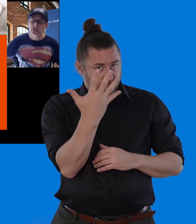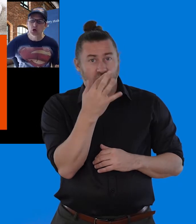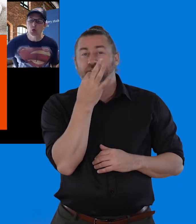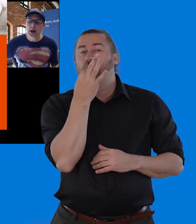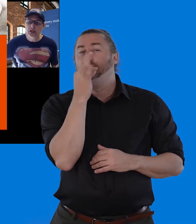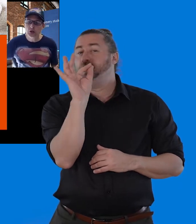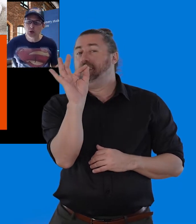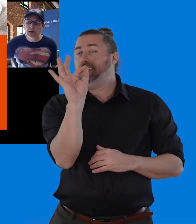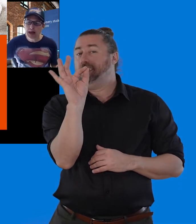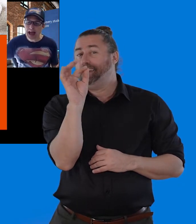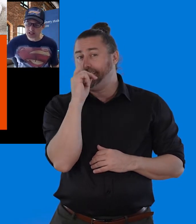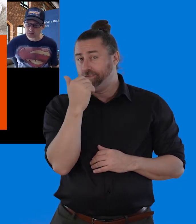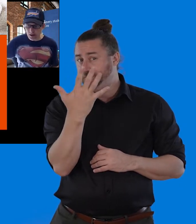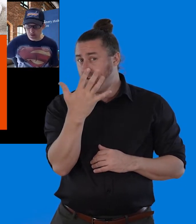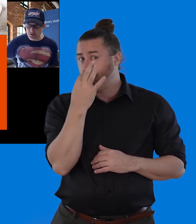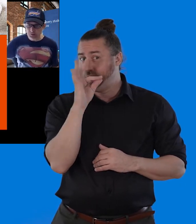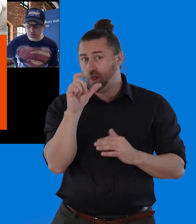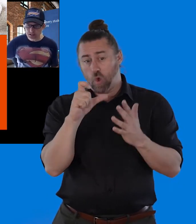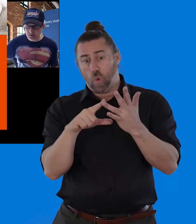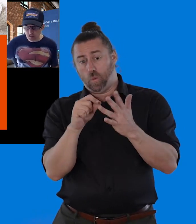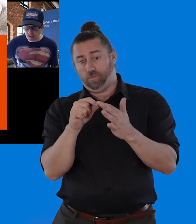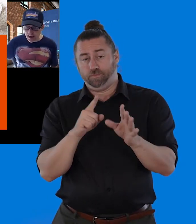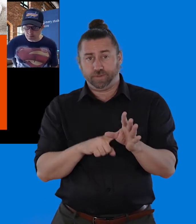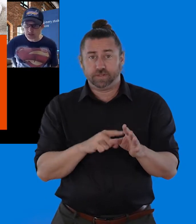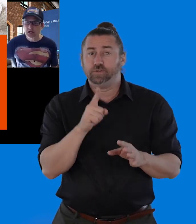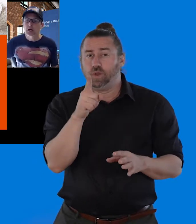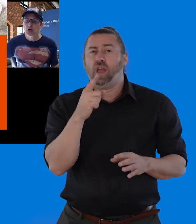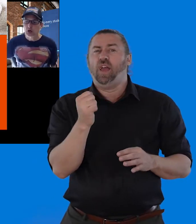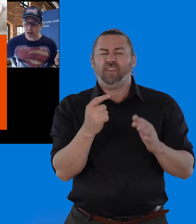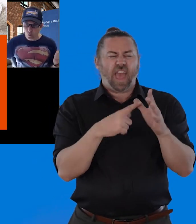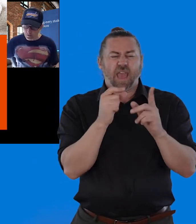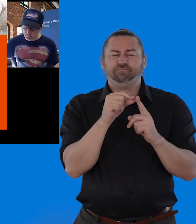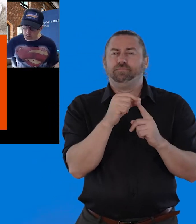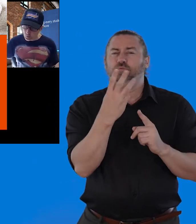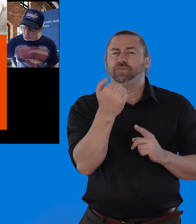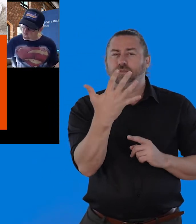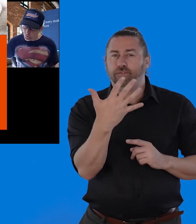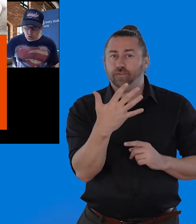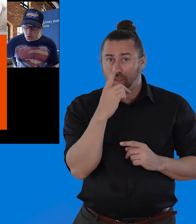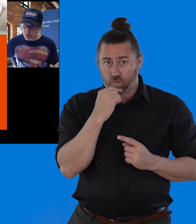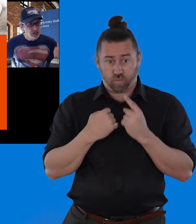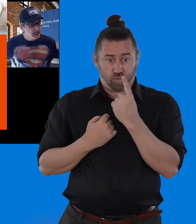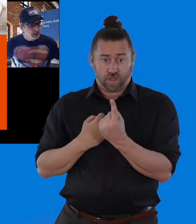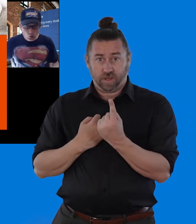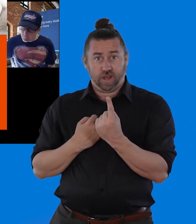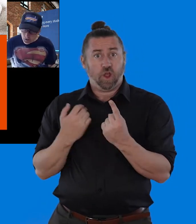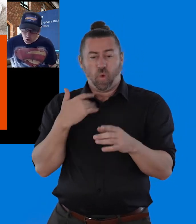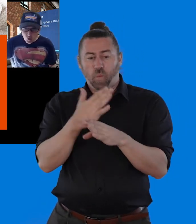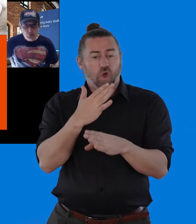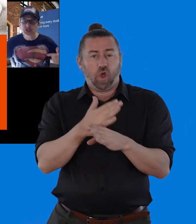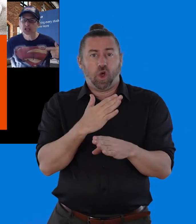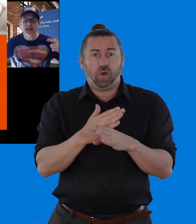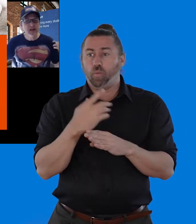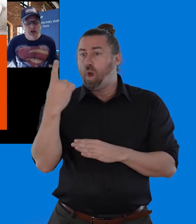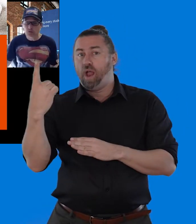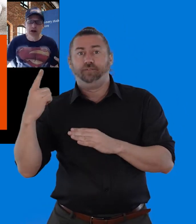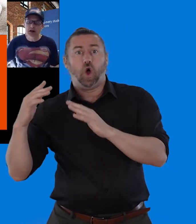So, when you access Microsoft 365 apps, you get one for your work machine, one for your home machine and then you've got